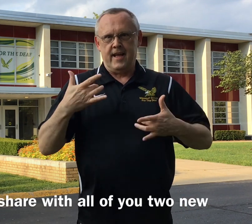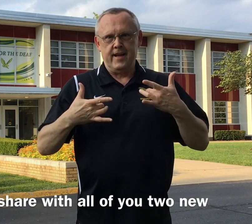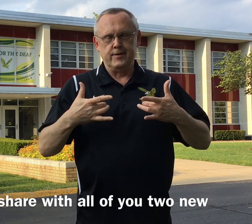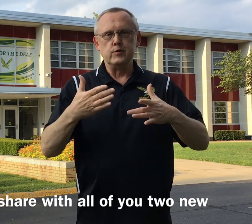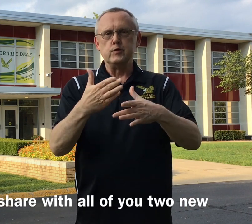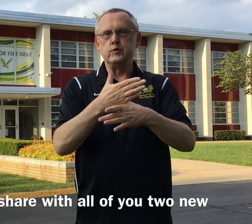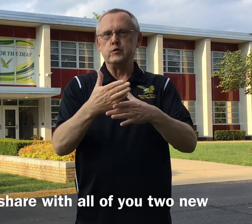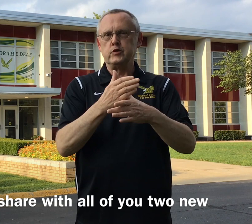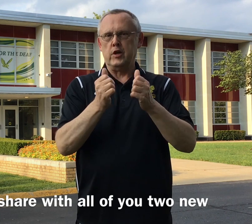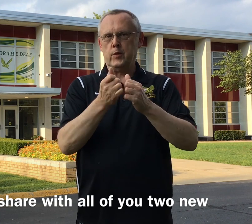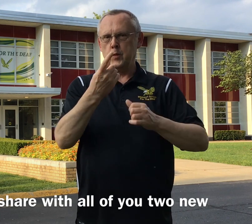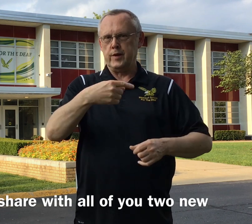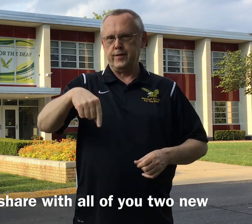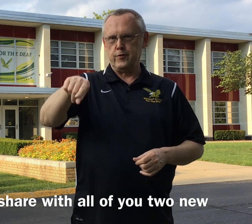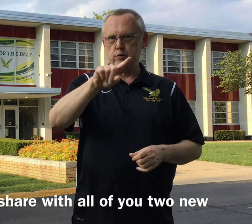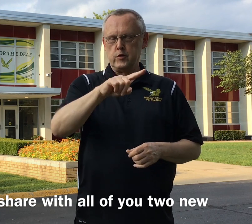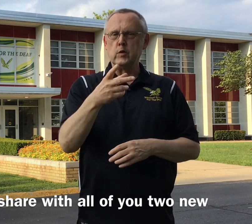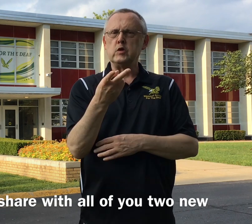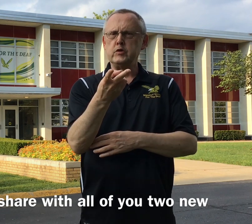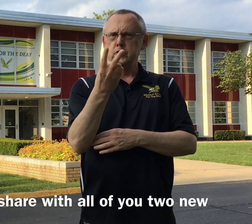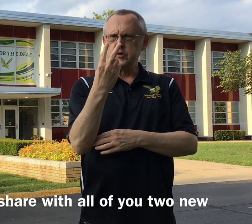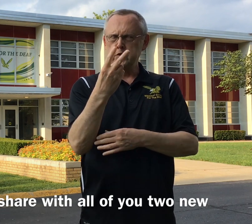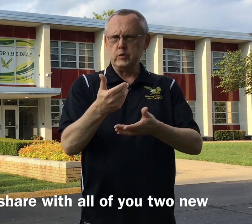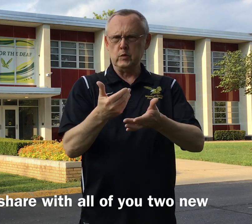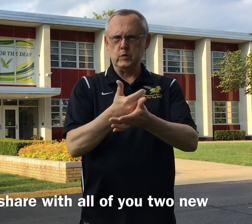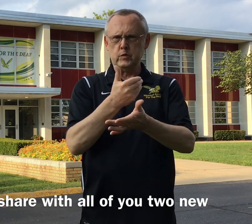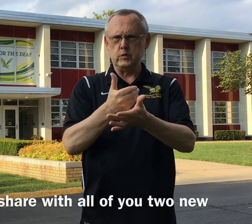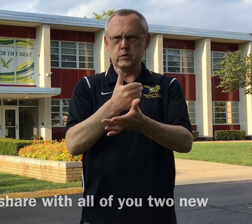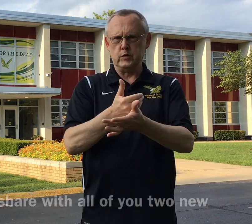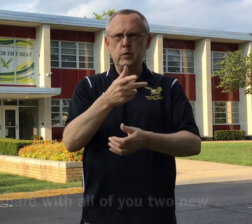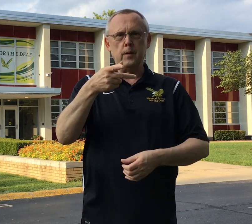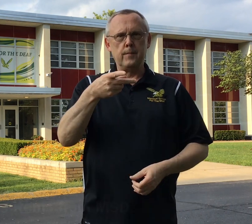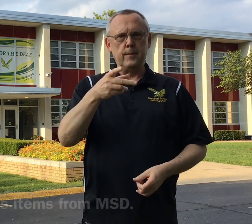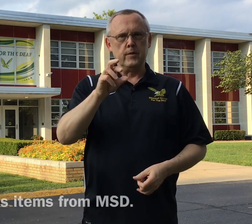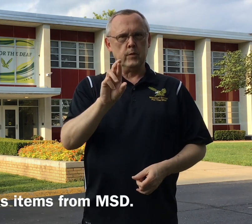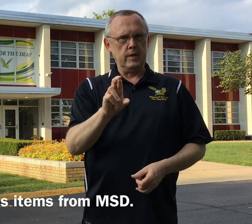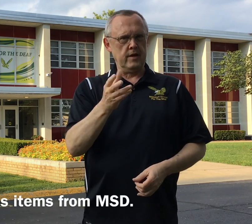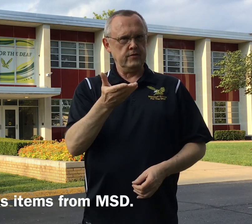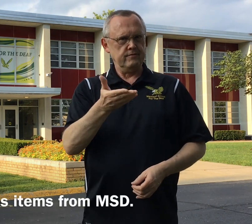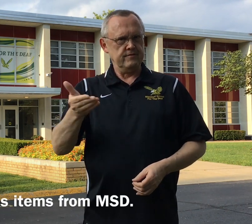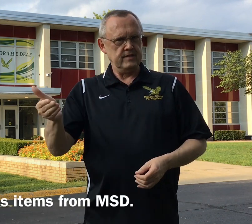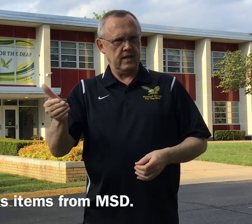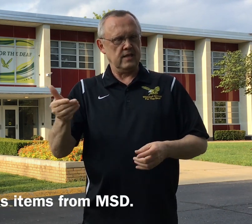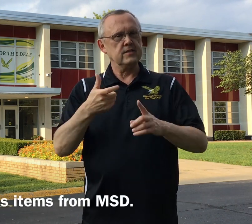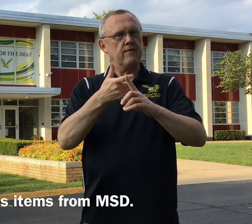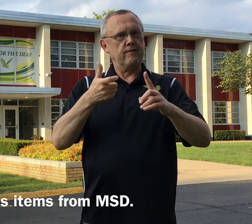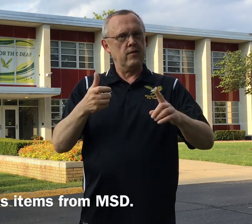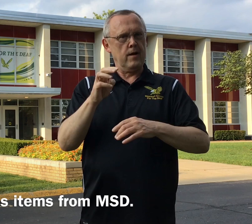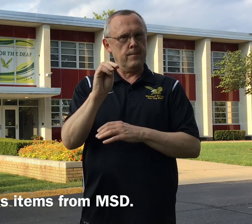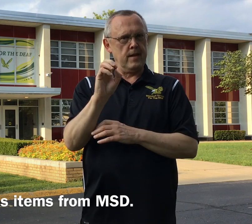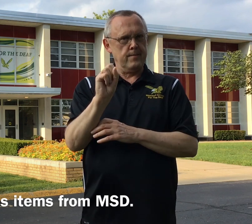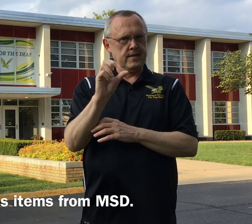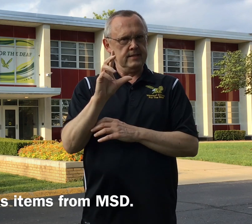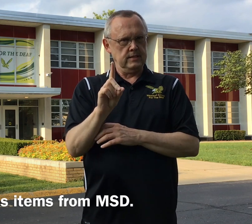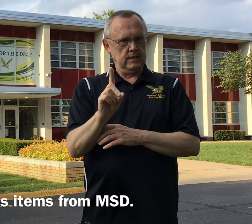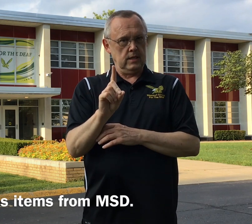I'm excited to share with all of you two new public relations items from MSD